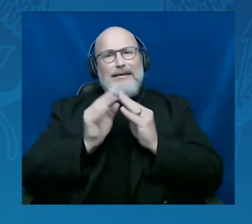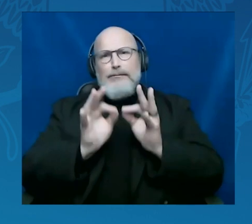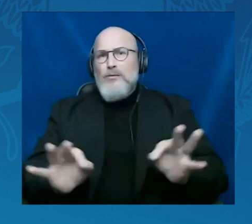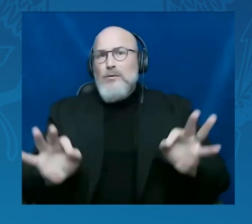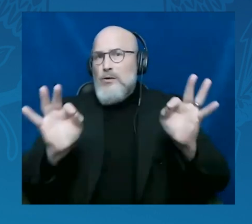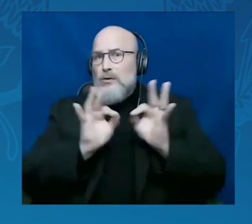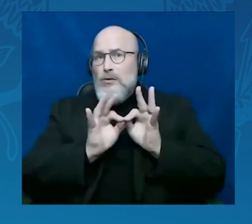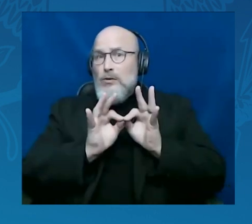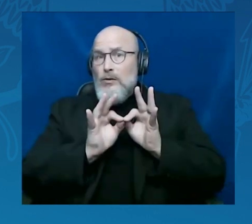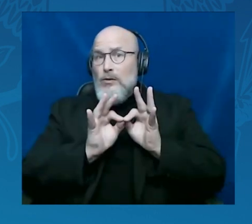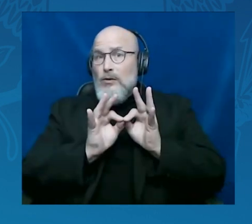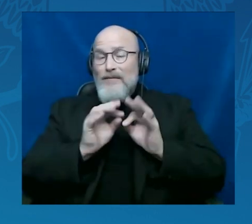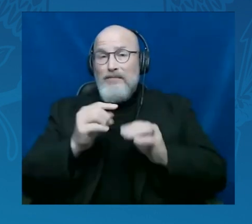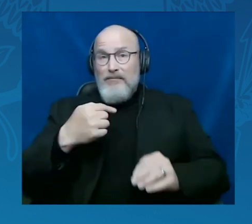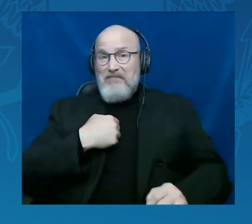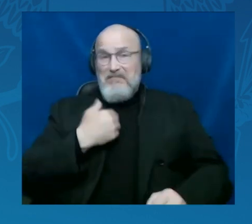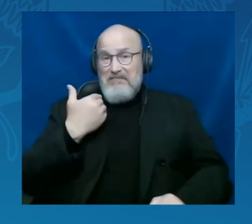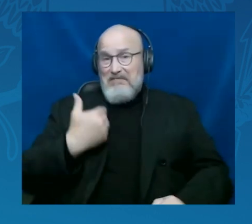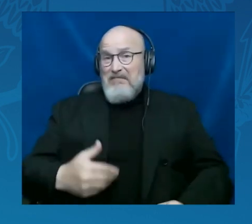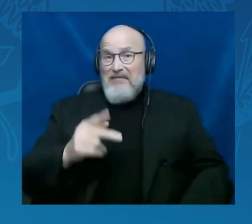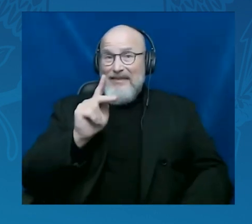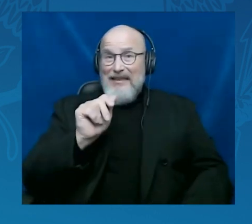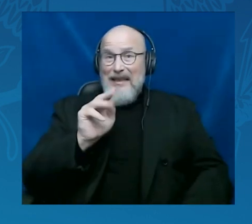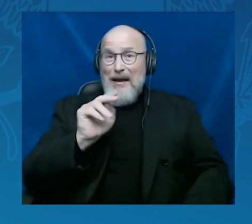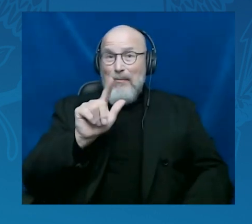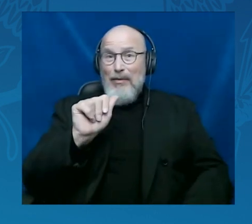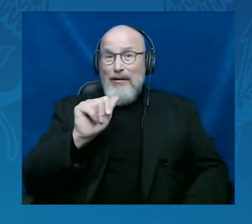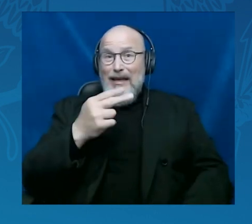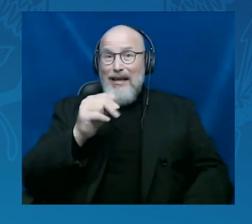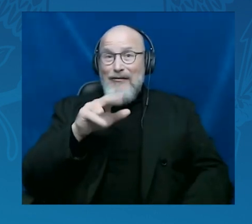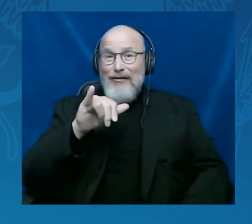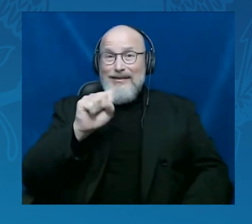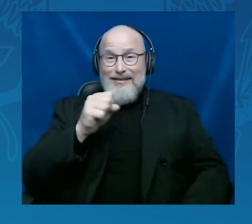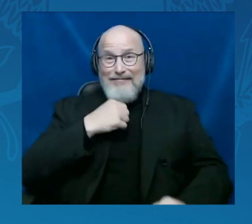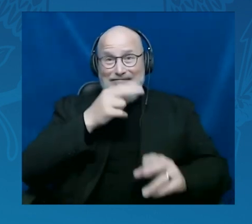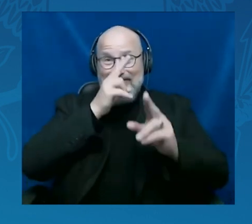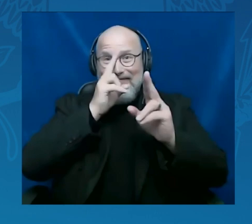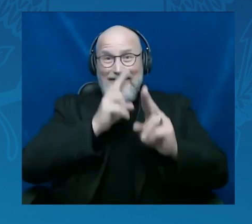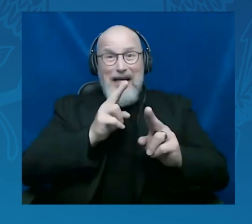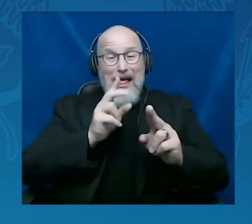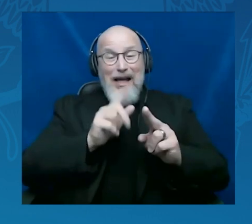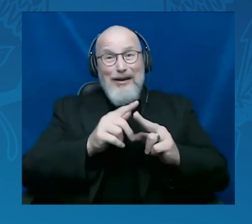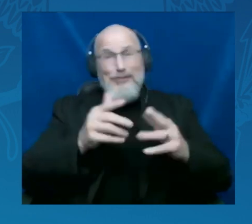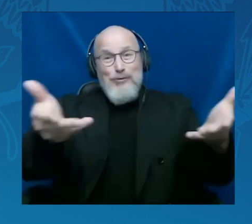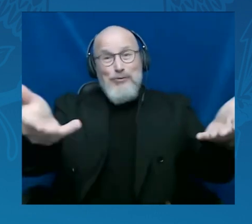I am Kamala Harris, and I'm pleased to welcome you all to this conversation and this convening.